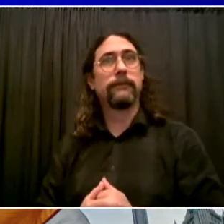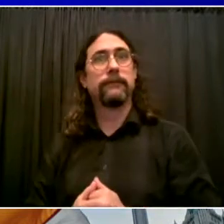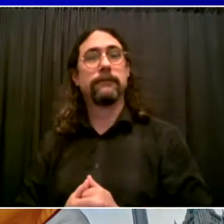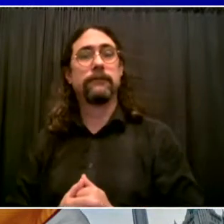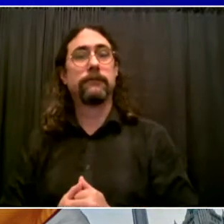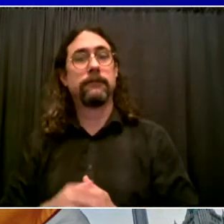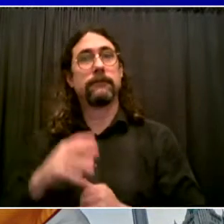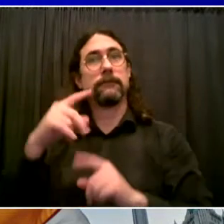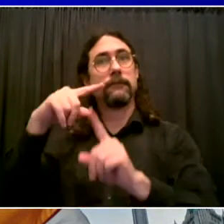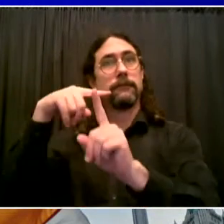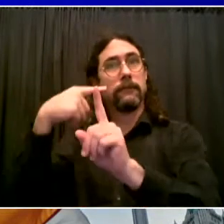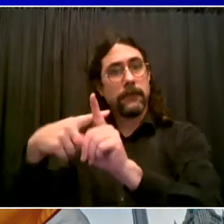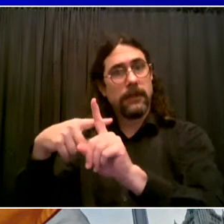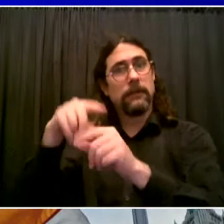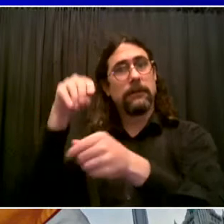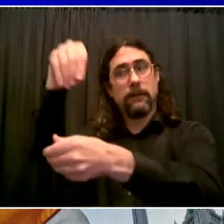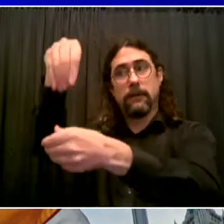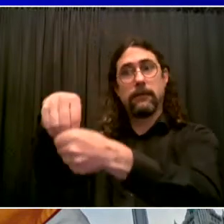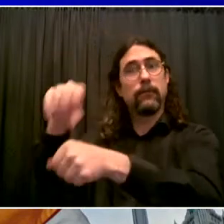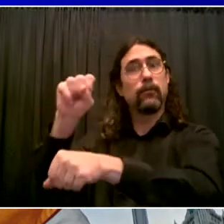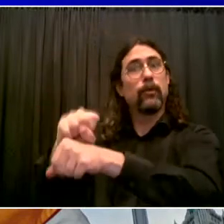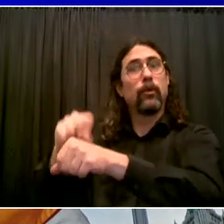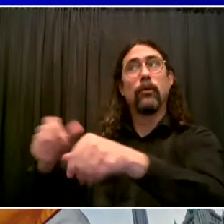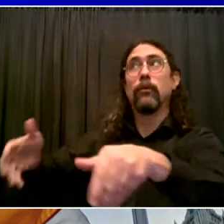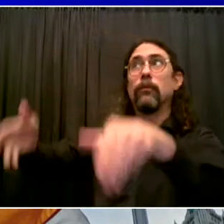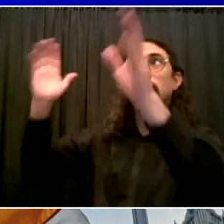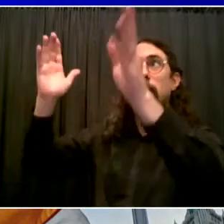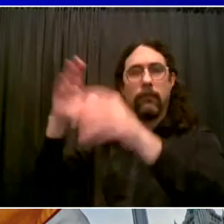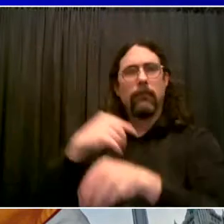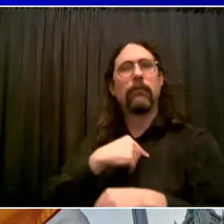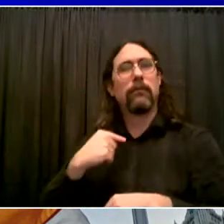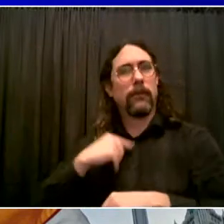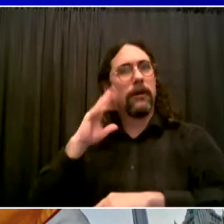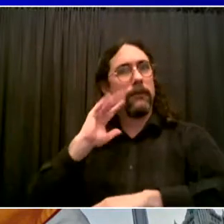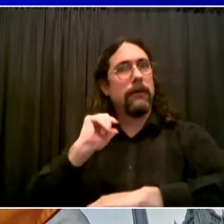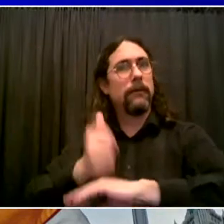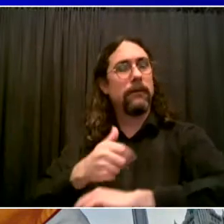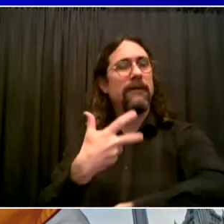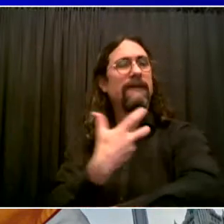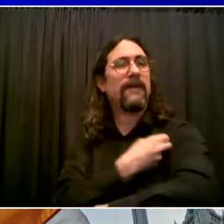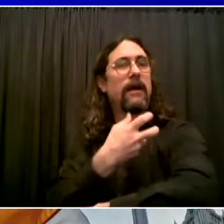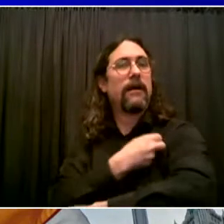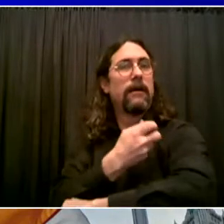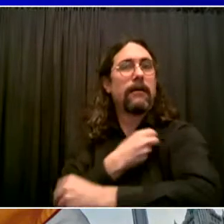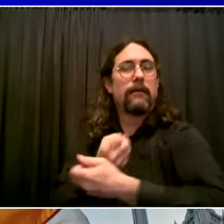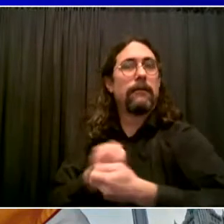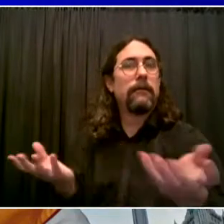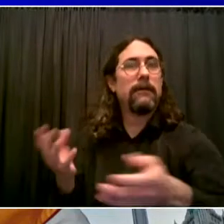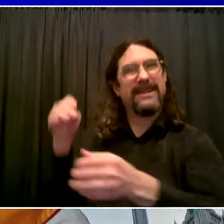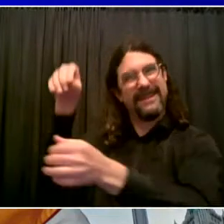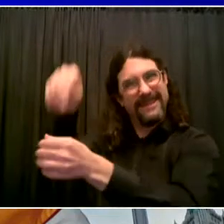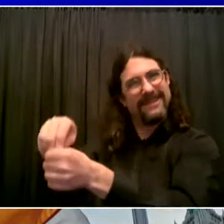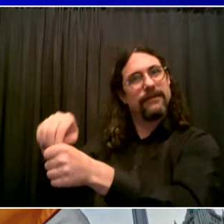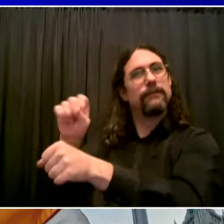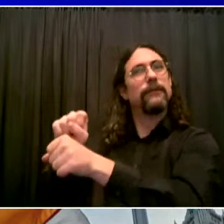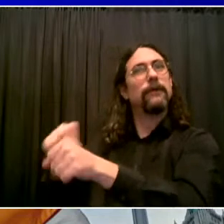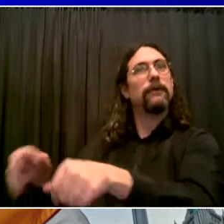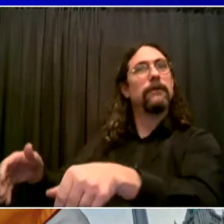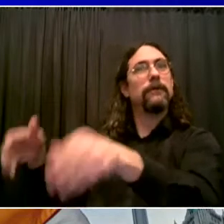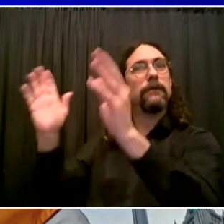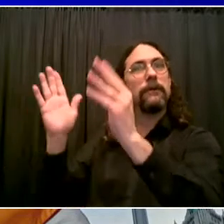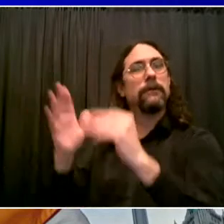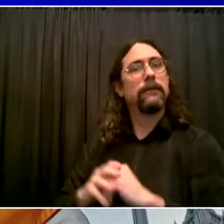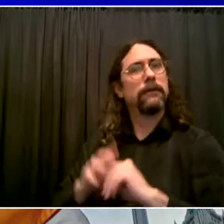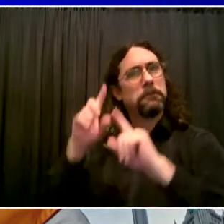MAXIMUM NUMBER